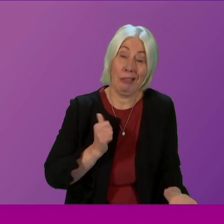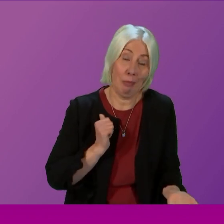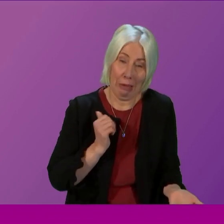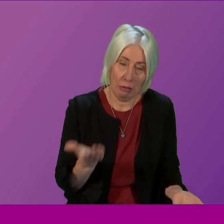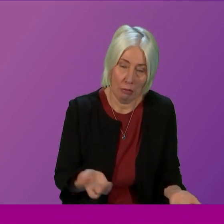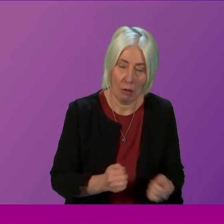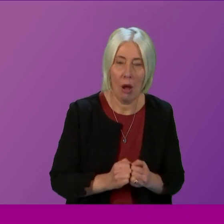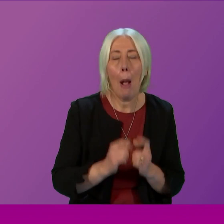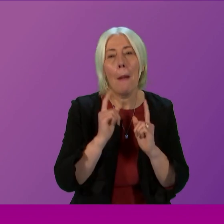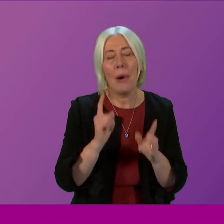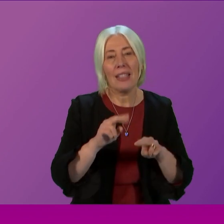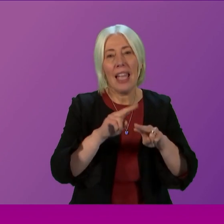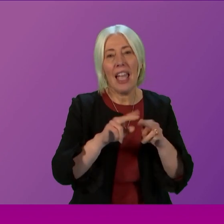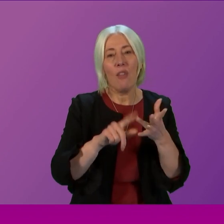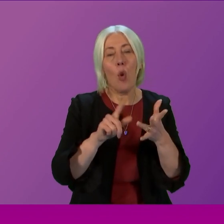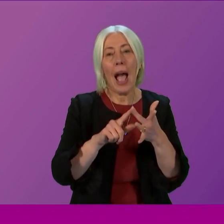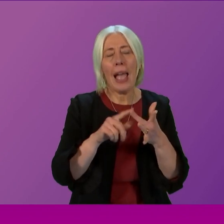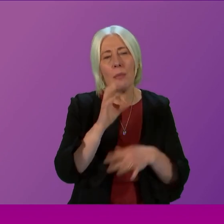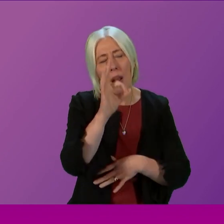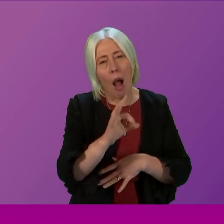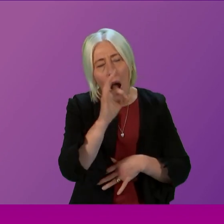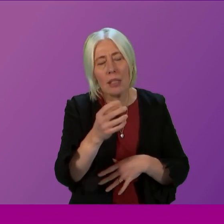Subsequent freedom of information requests revealed email exchanges between